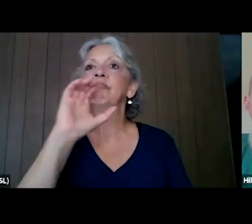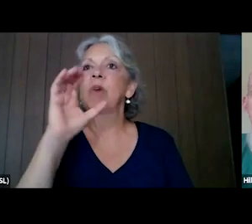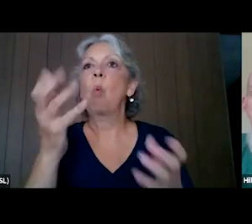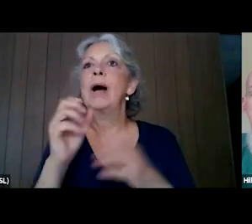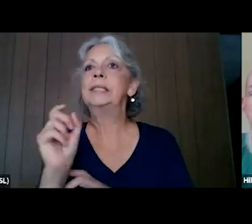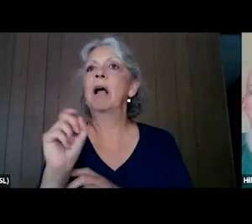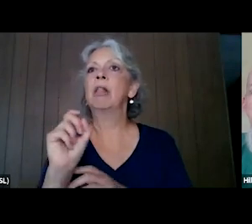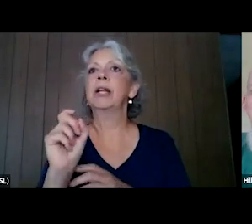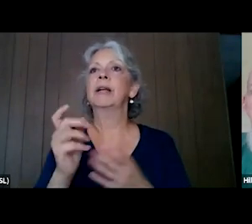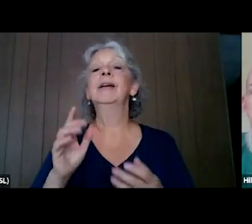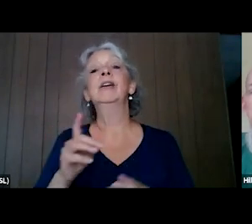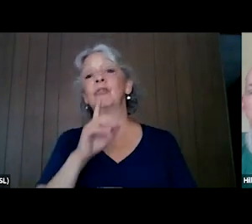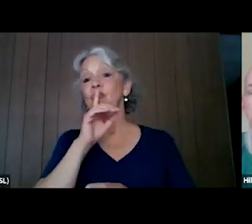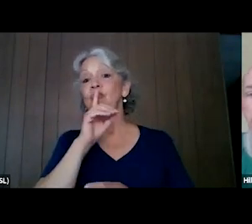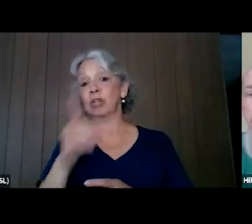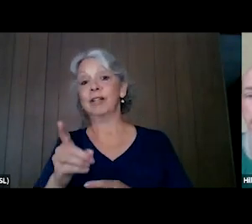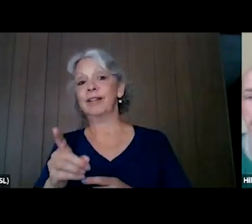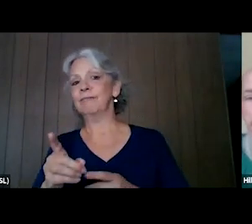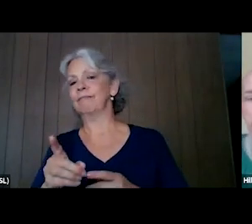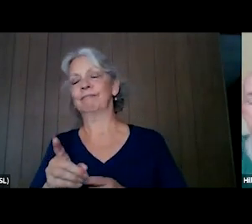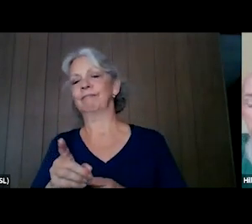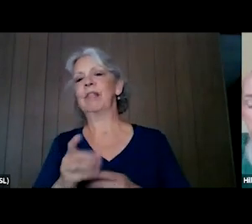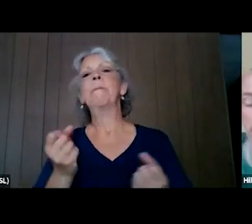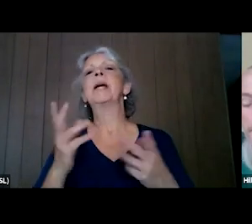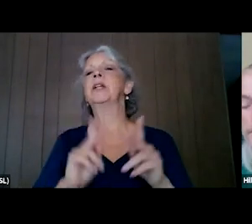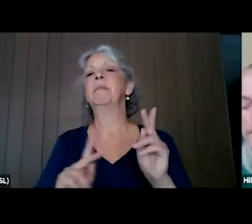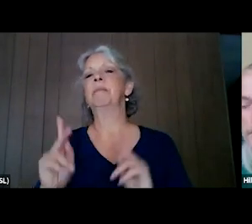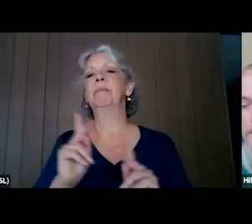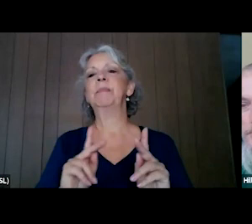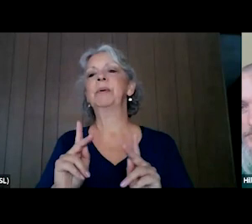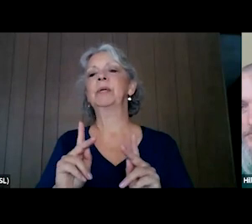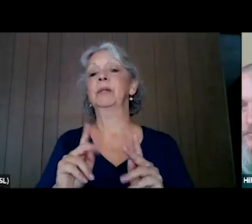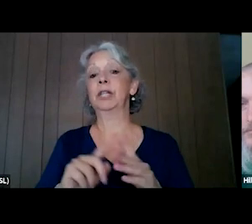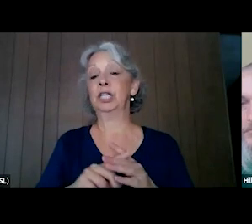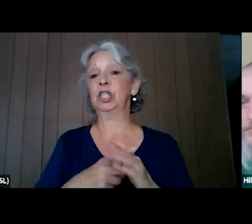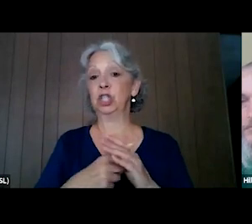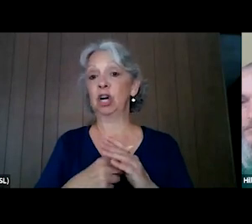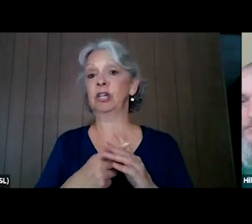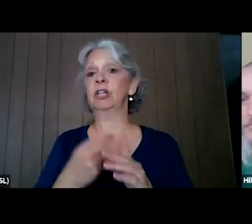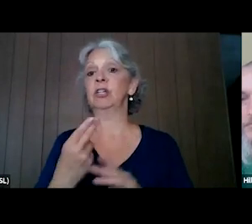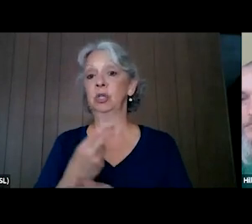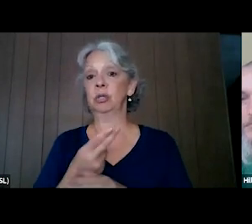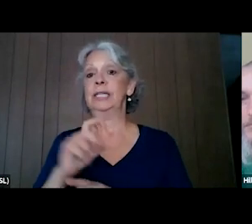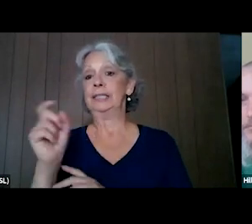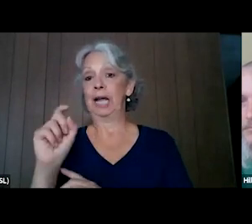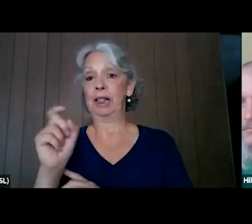And the reality here, right, is many people who are starting to use xylazine inadvertently